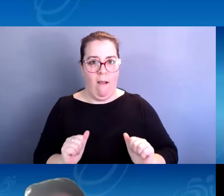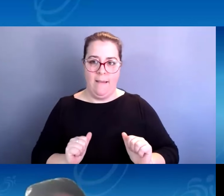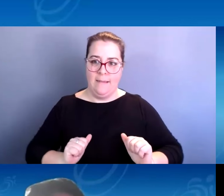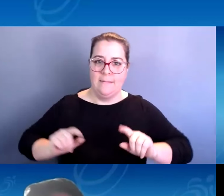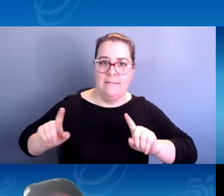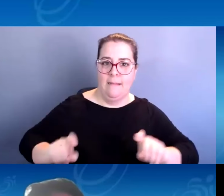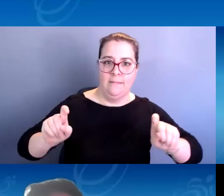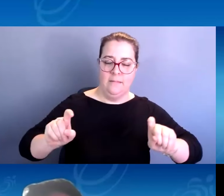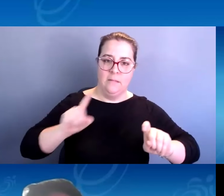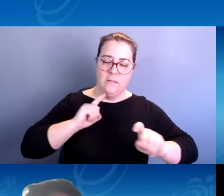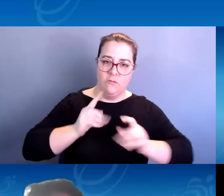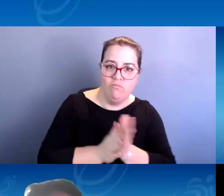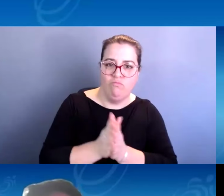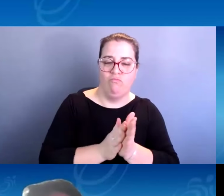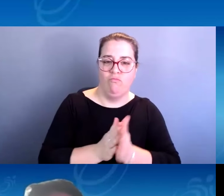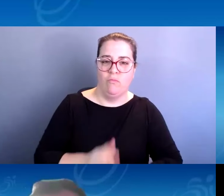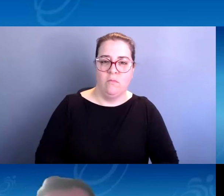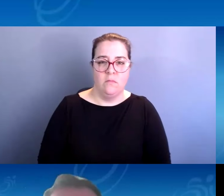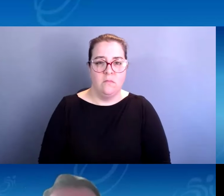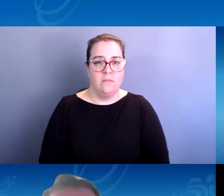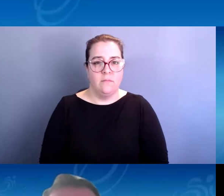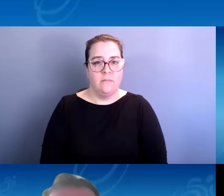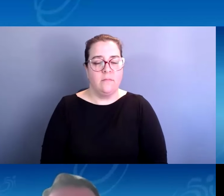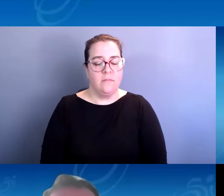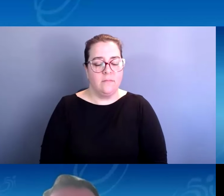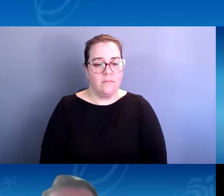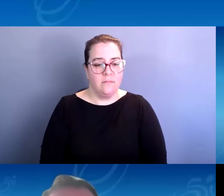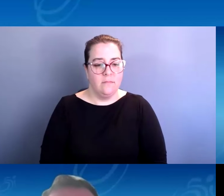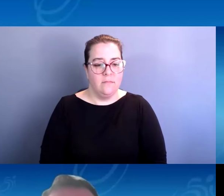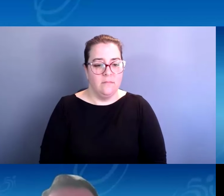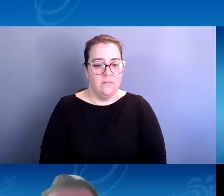disabled workforce to entry level positions.